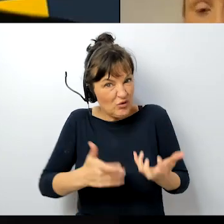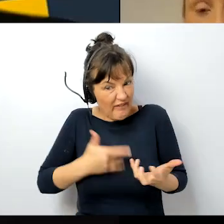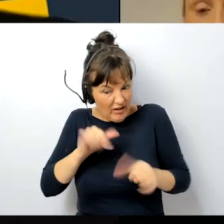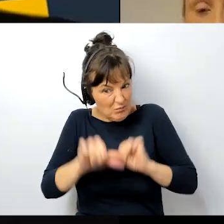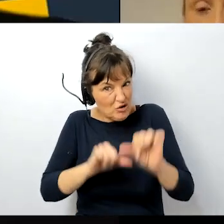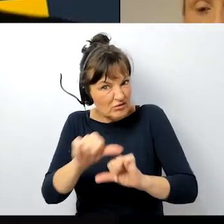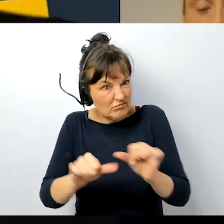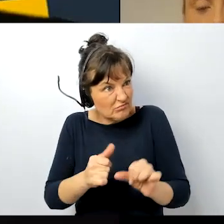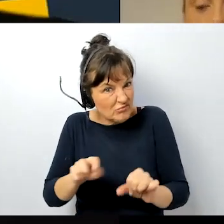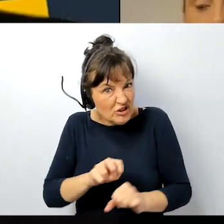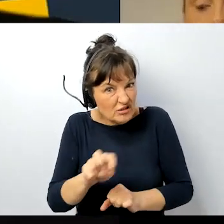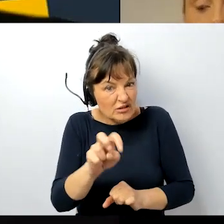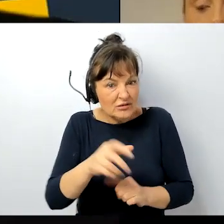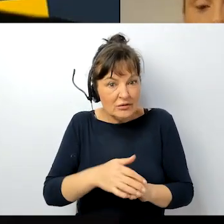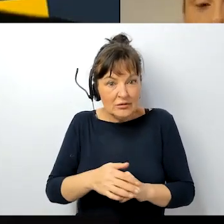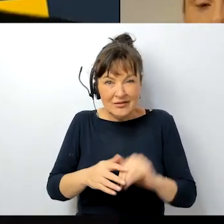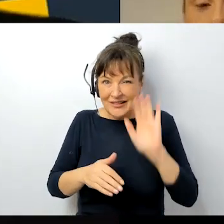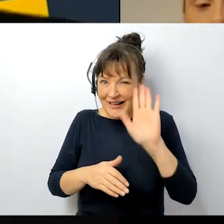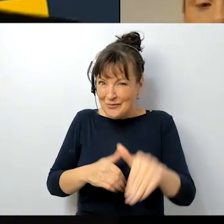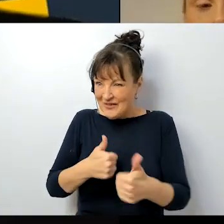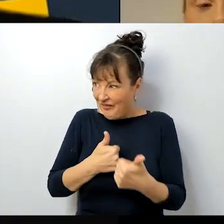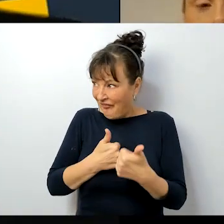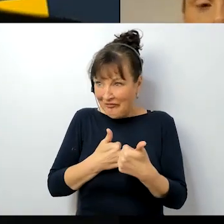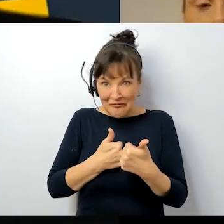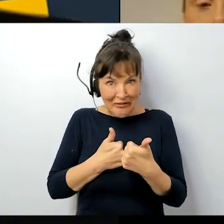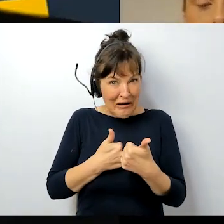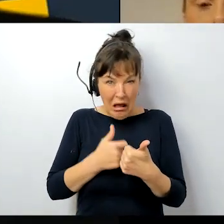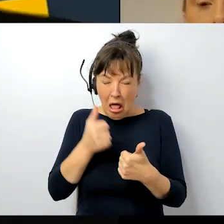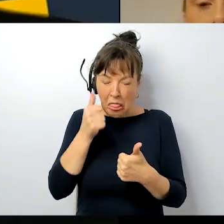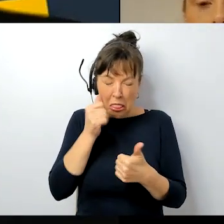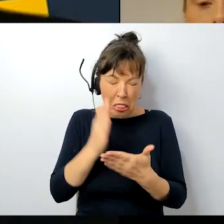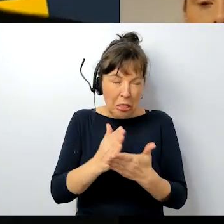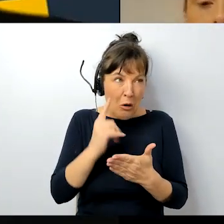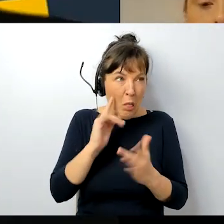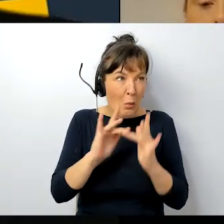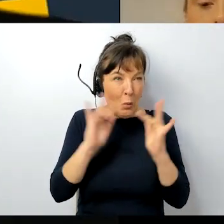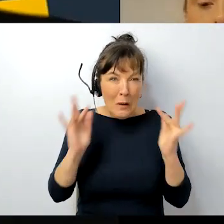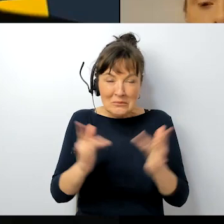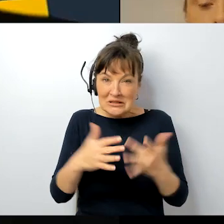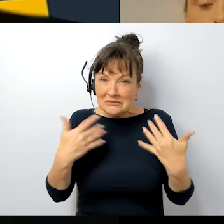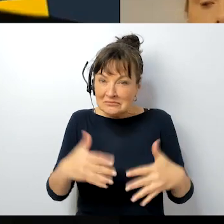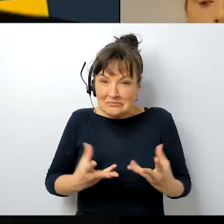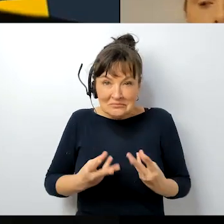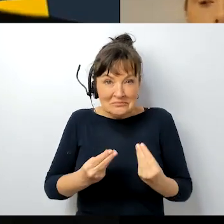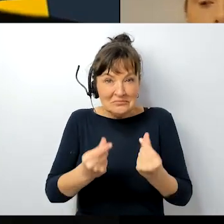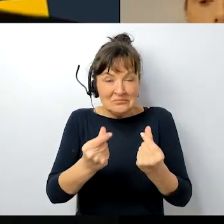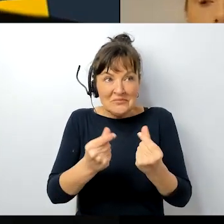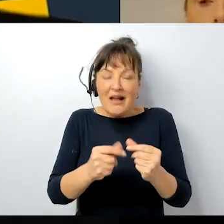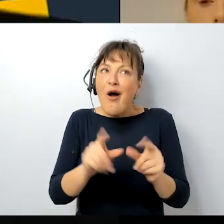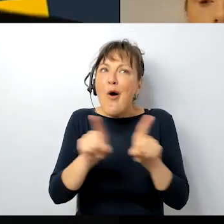it directly through their website. Fantastic, and how did you find the process? It was super yeah,